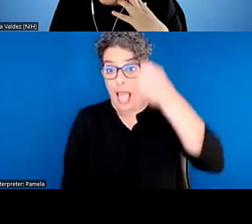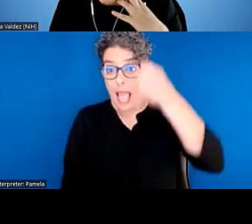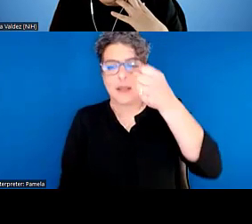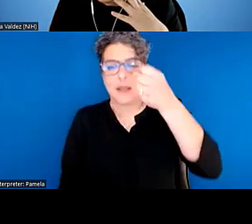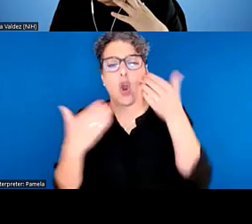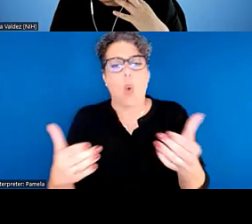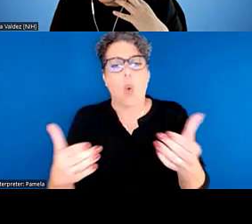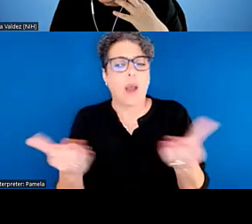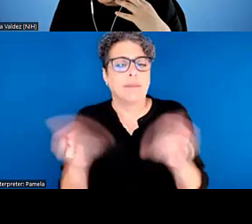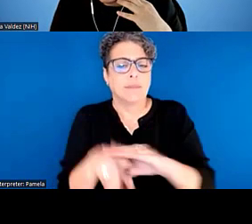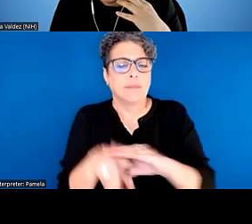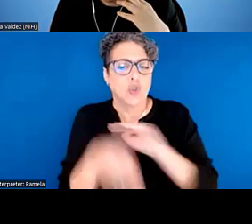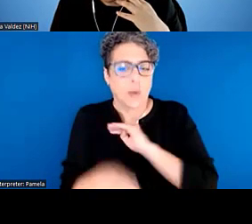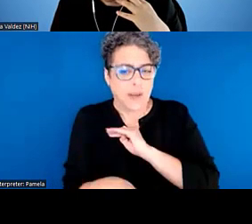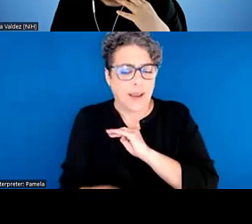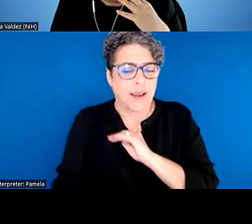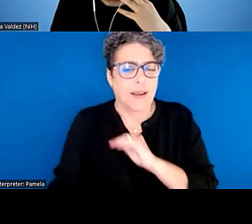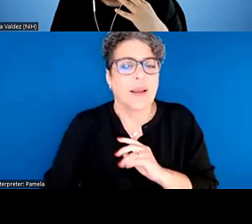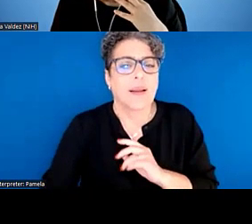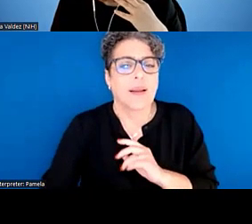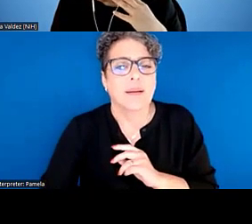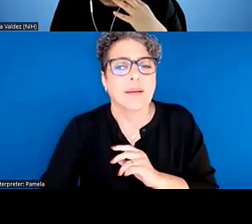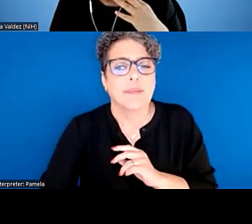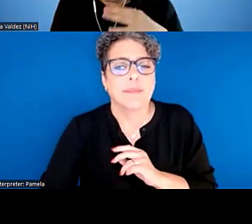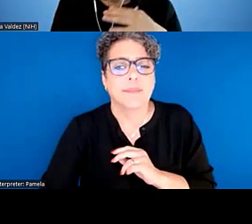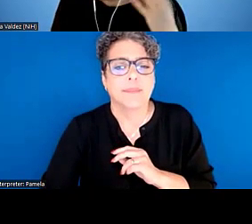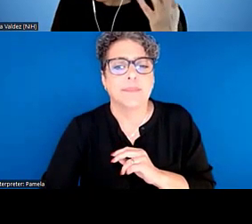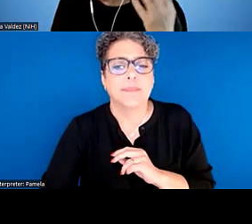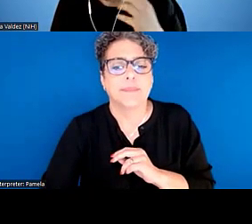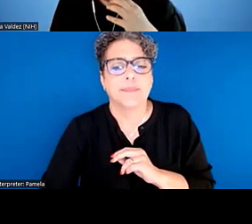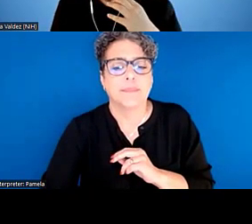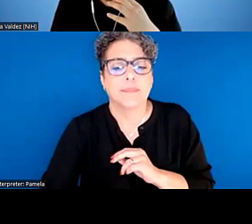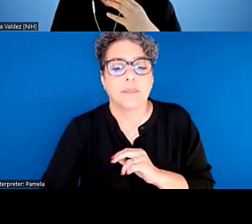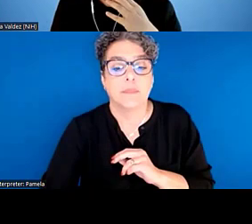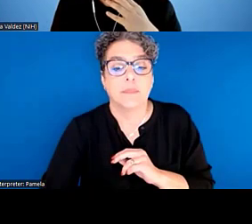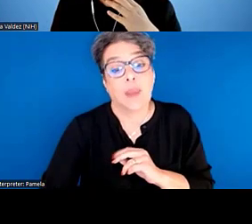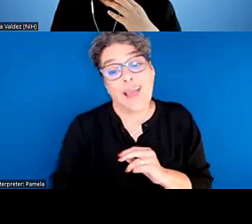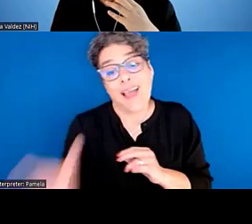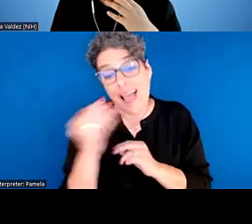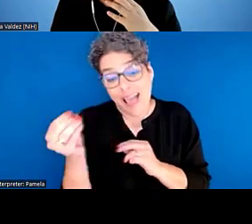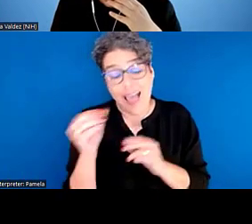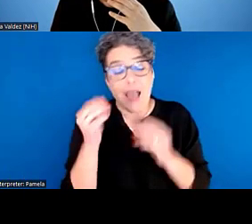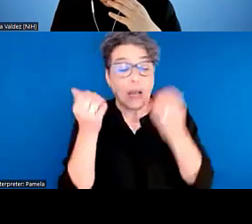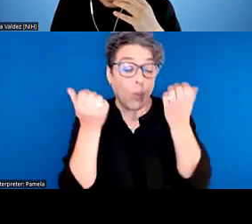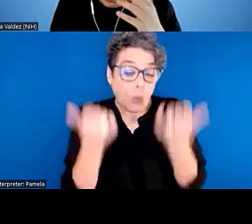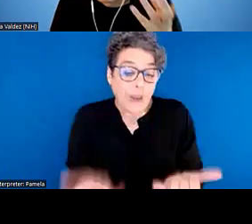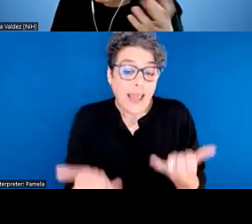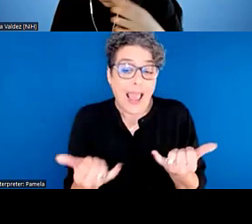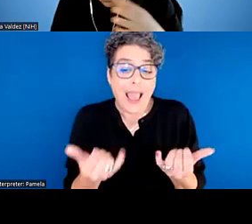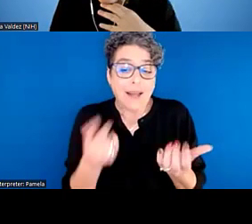And then we can also, again, think about recoupment of funds depending on what the extent of the research misconduct